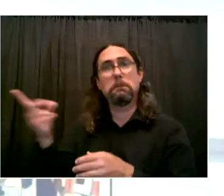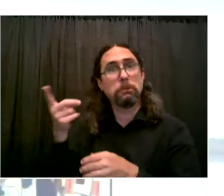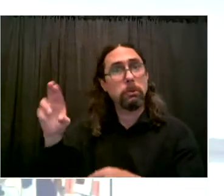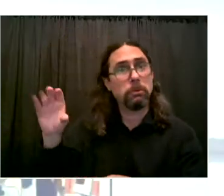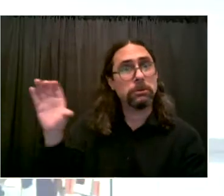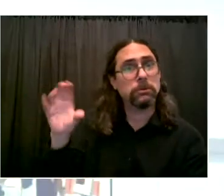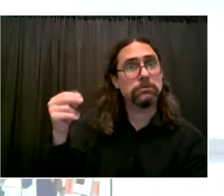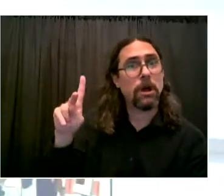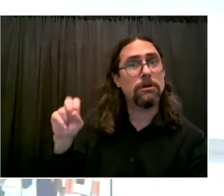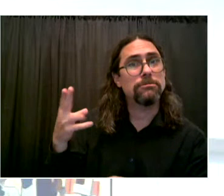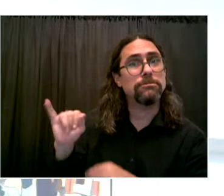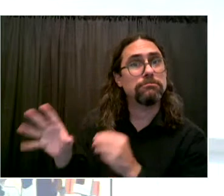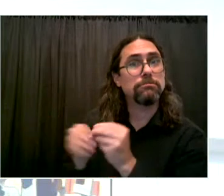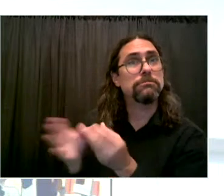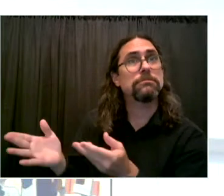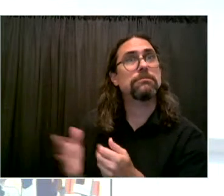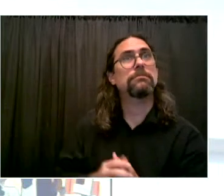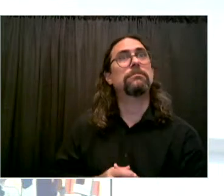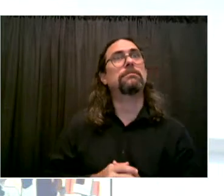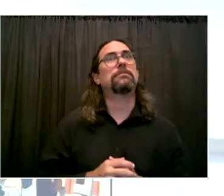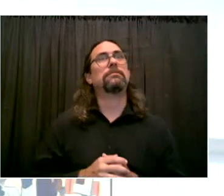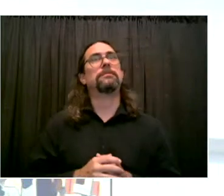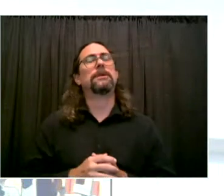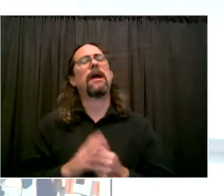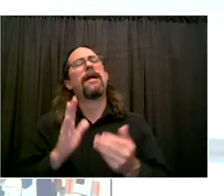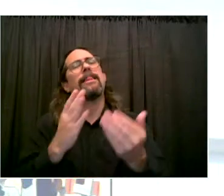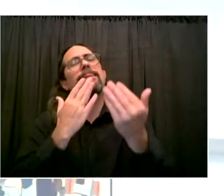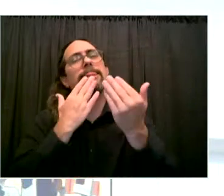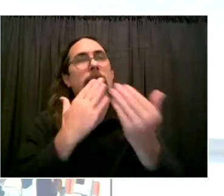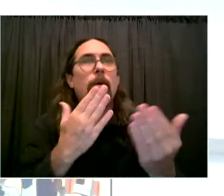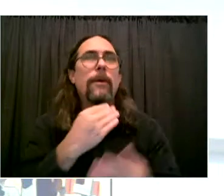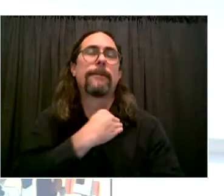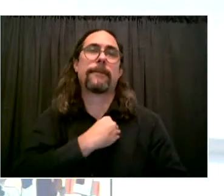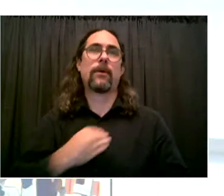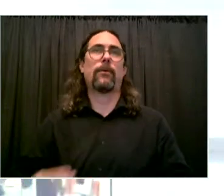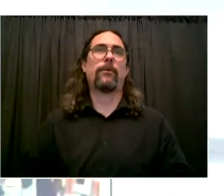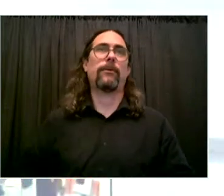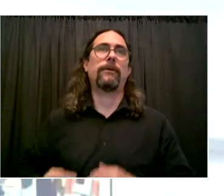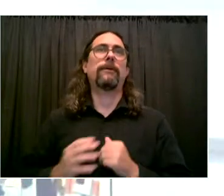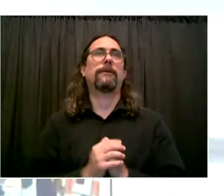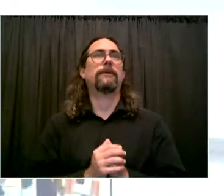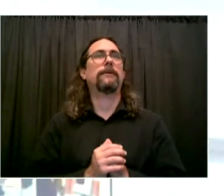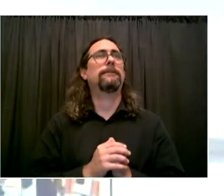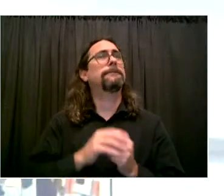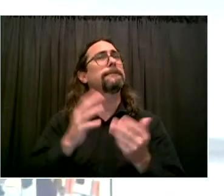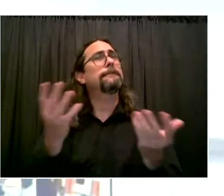CAN SPEAK TO HER BRIEFLY THEN WE WILL BE HAPPY TO FOLLOW UP WITH HER EDUCATION COLEALGUES ON MORE SPECIFICS. WHAT I CAN TELL